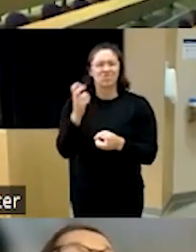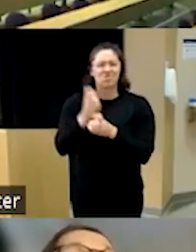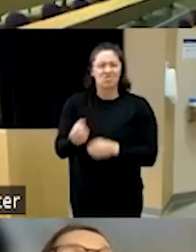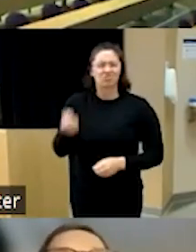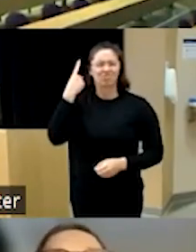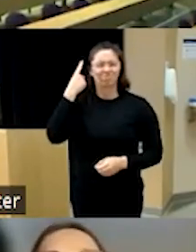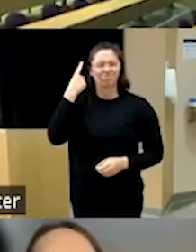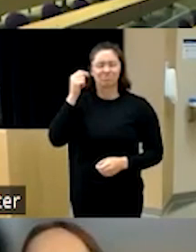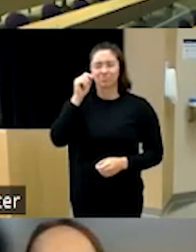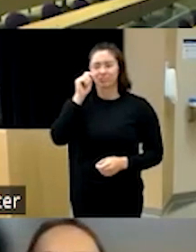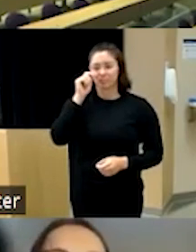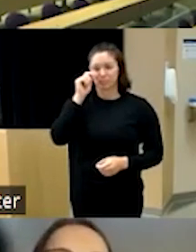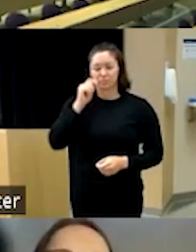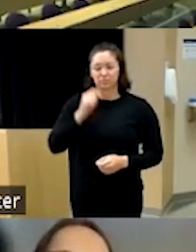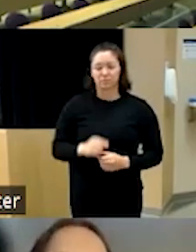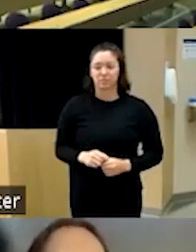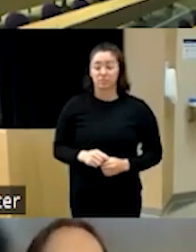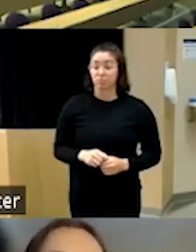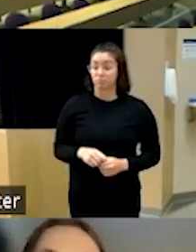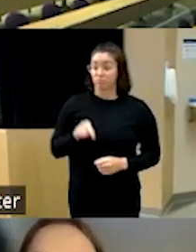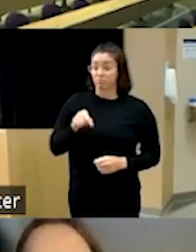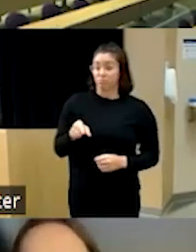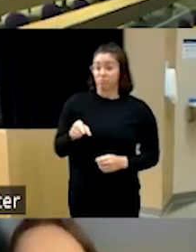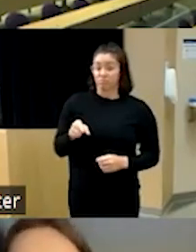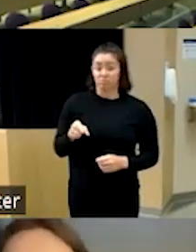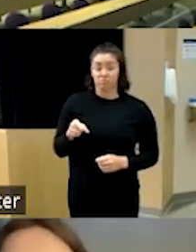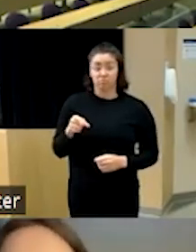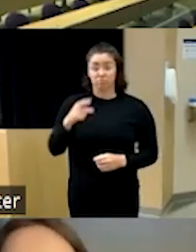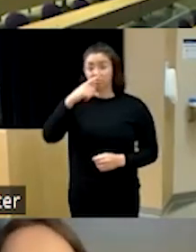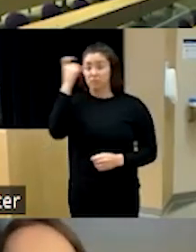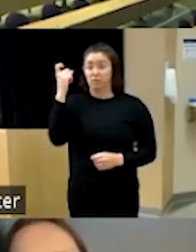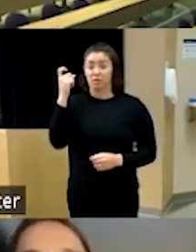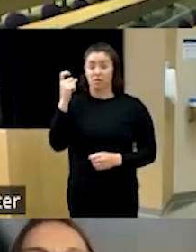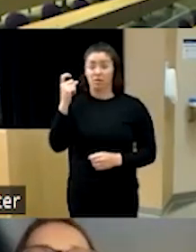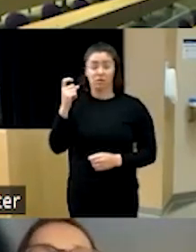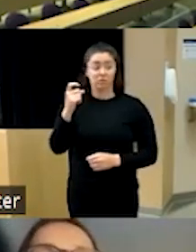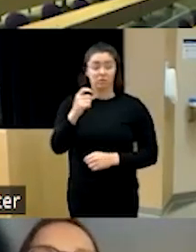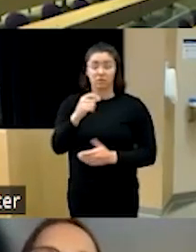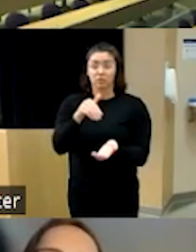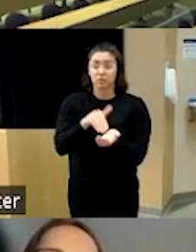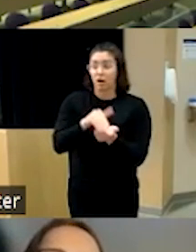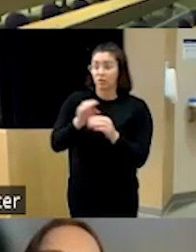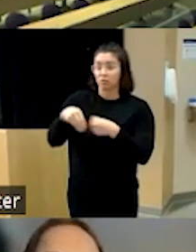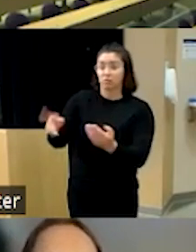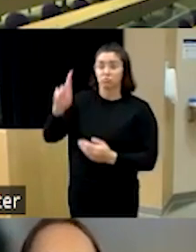um so um is this because we doctors have been prescribing the drugs um and then patients just